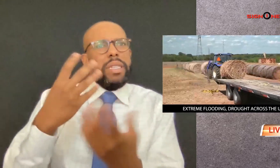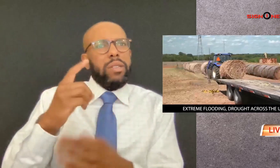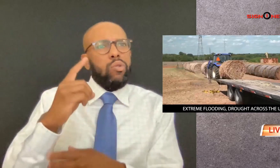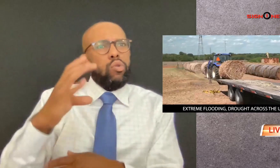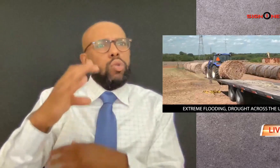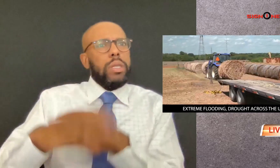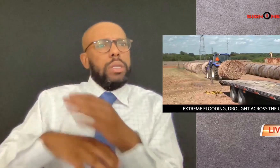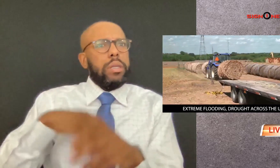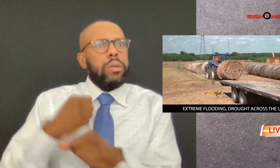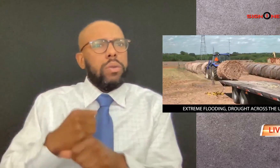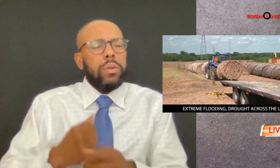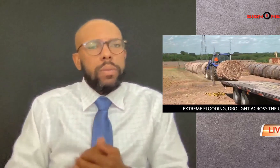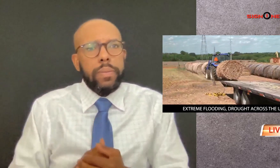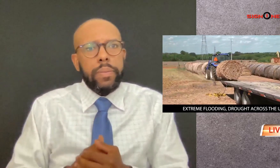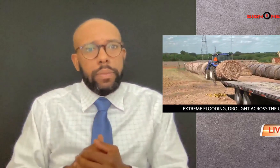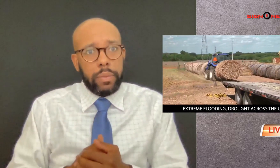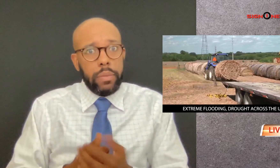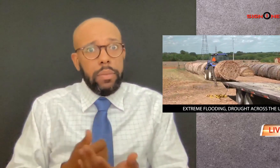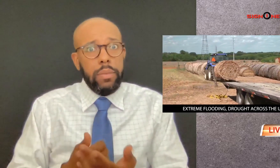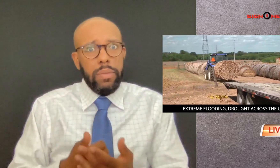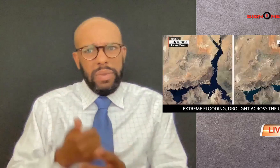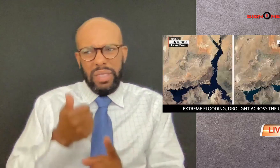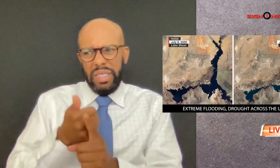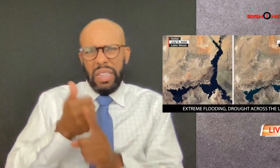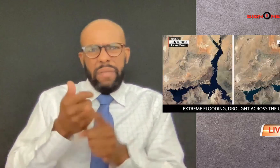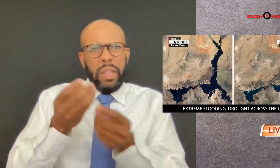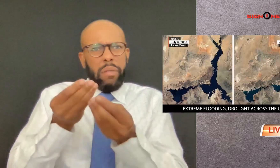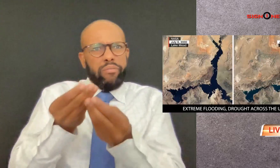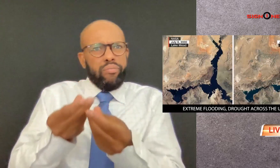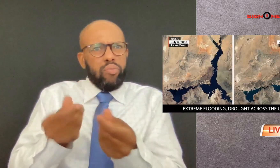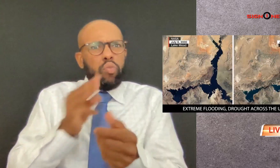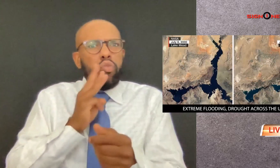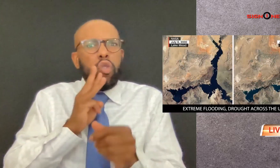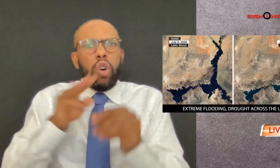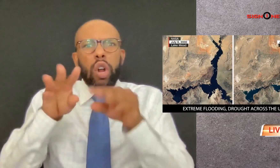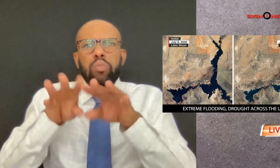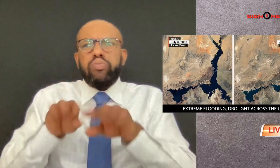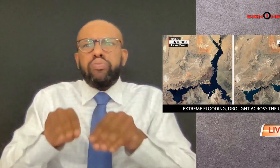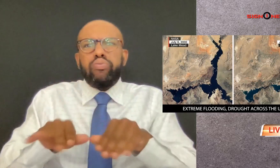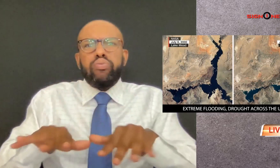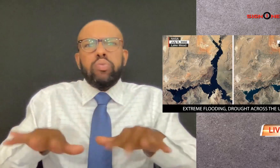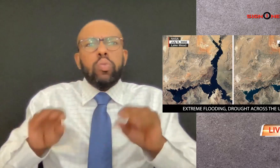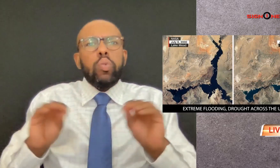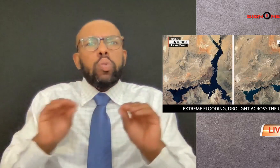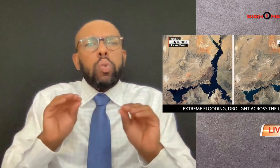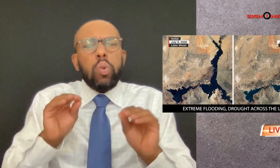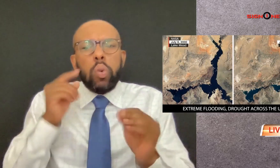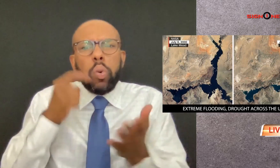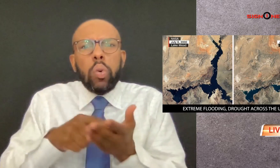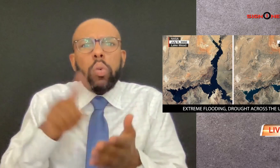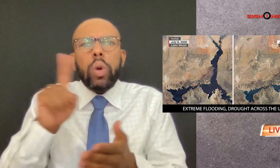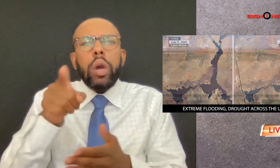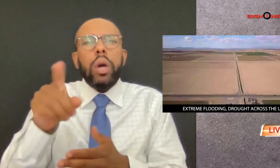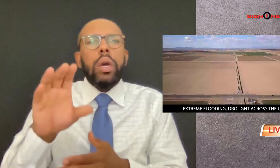The region is experiencing what scientists say is the worst drought in centuries The